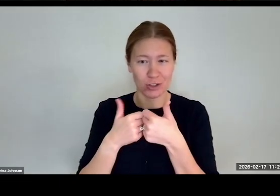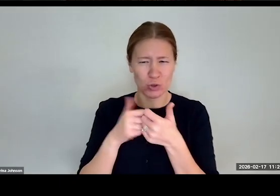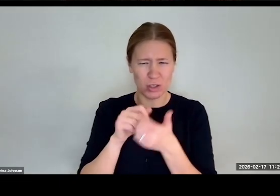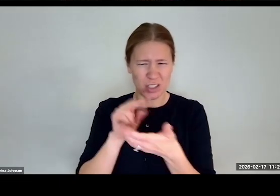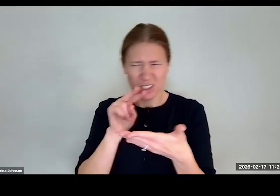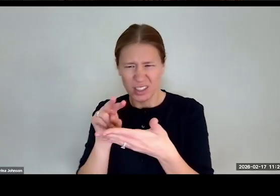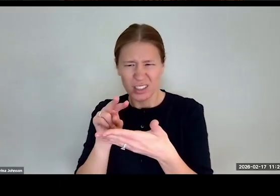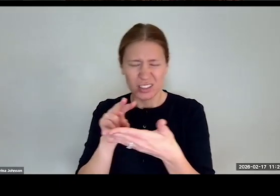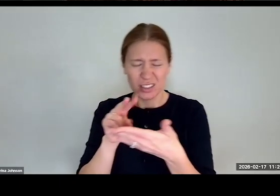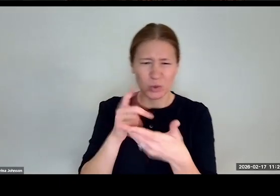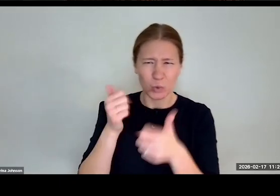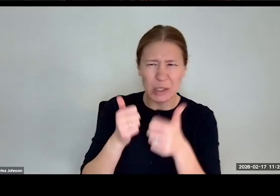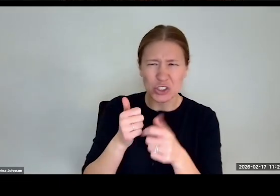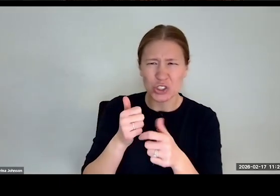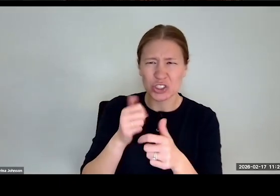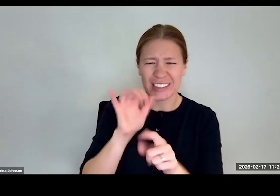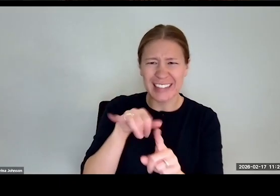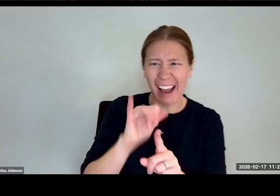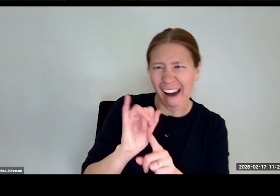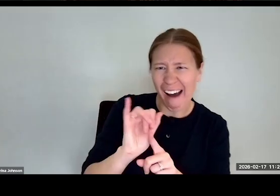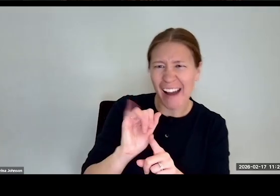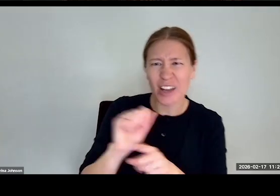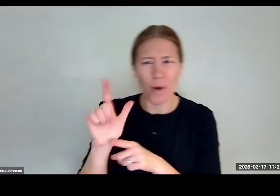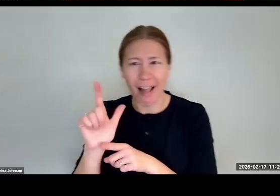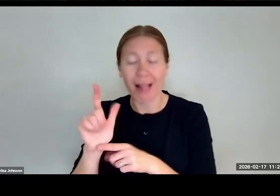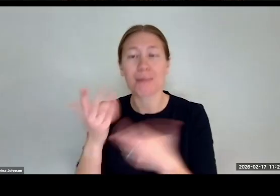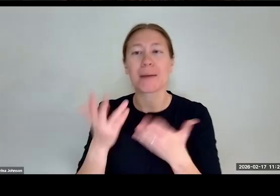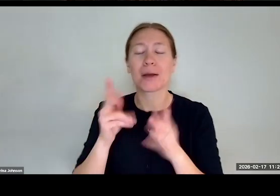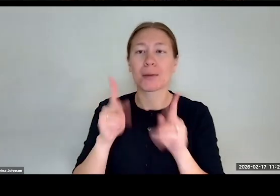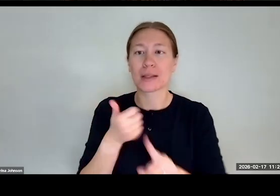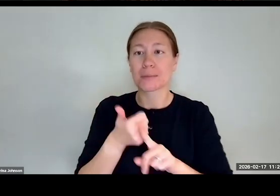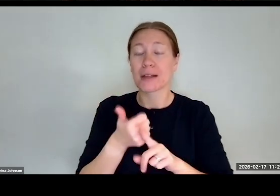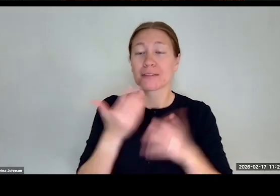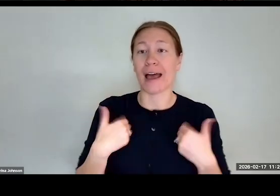and differentiate, especially for individuals that might have dyslexia or cognitive processing disorders.